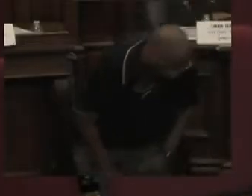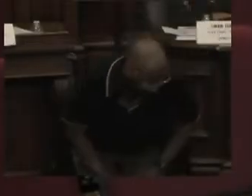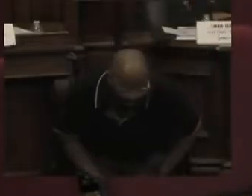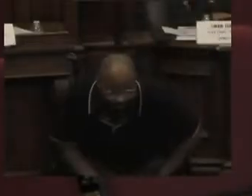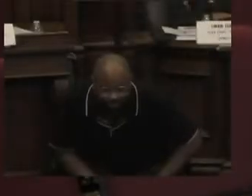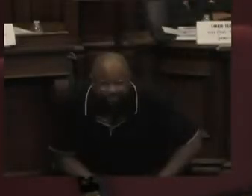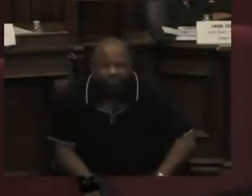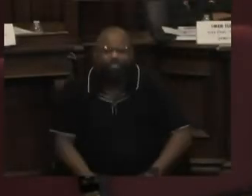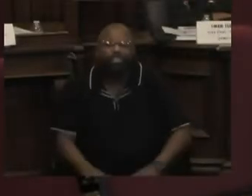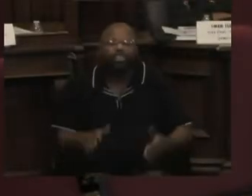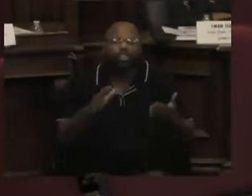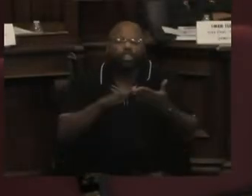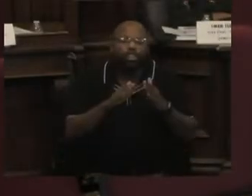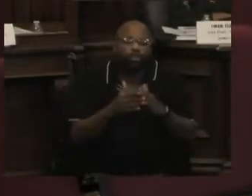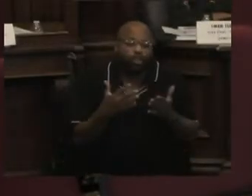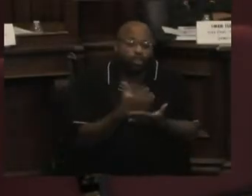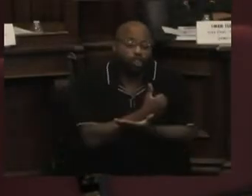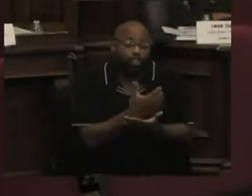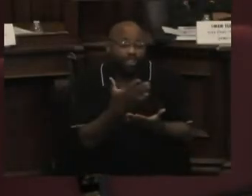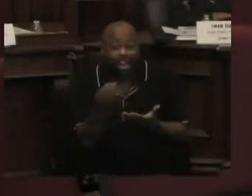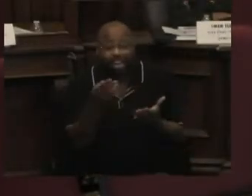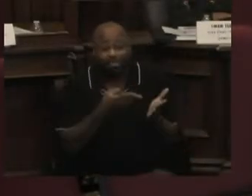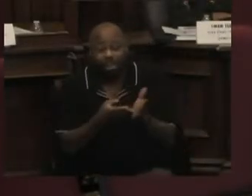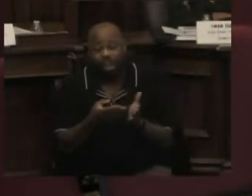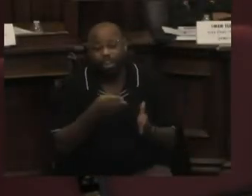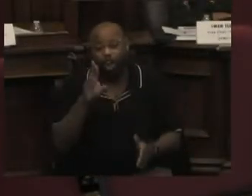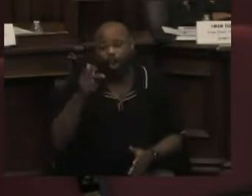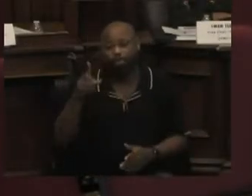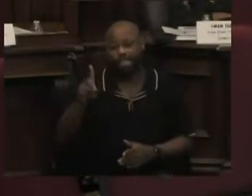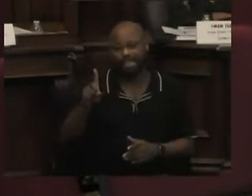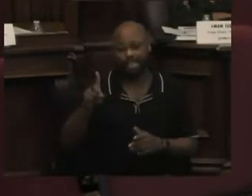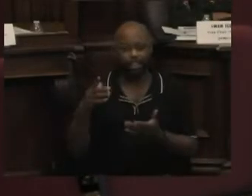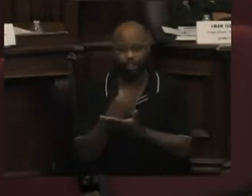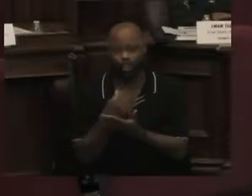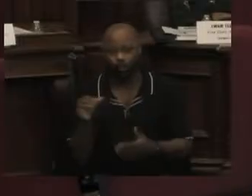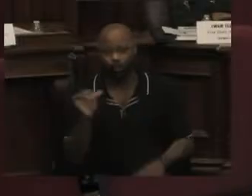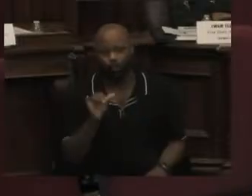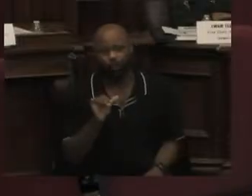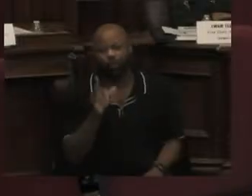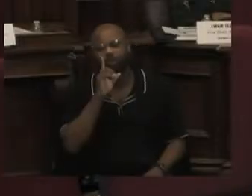community deserves to know. The board deserves to know. And to be quite frank, I think it's